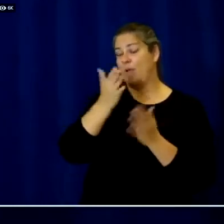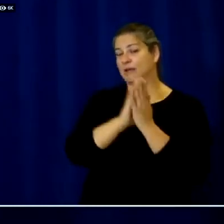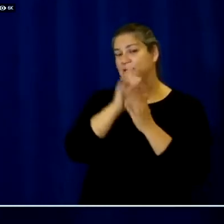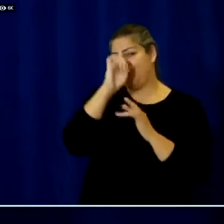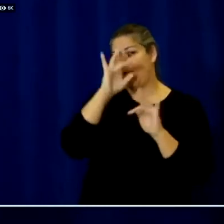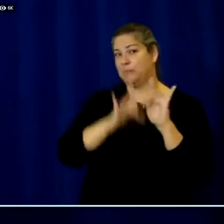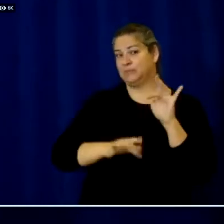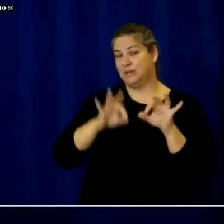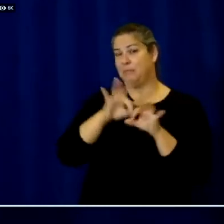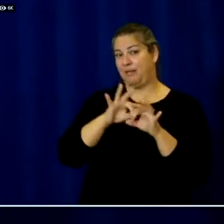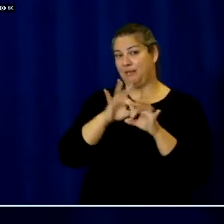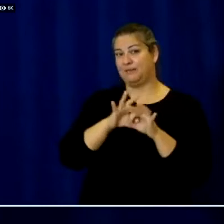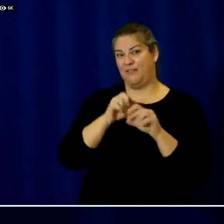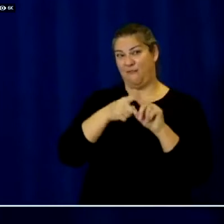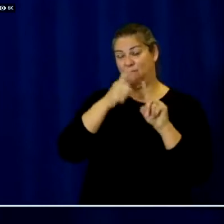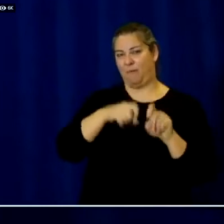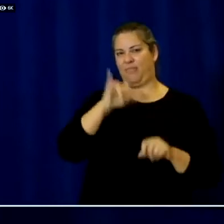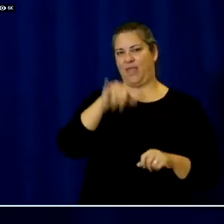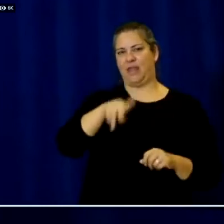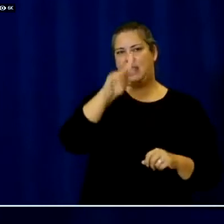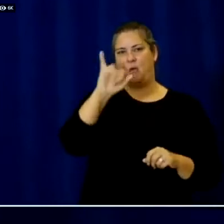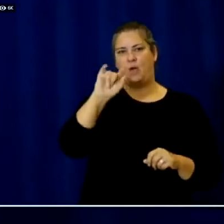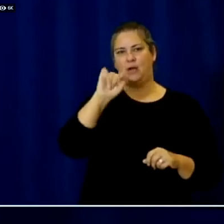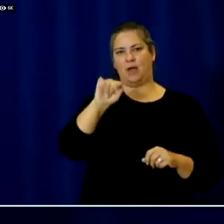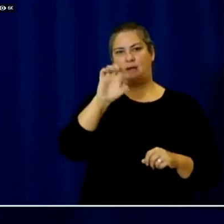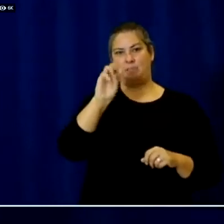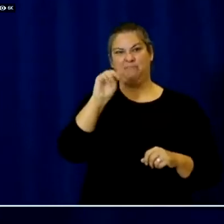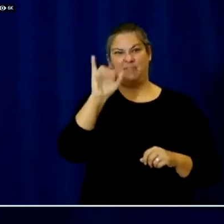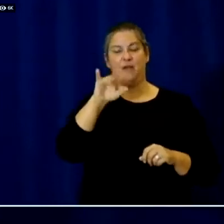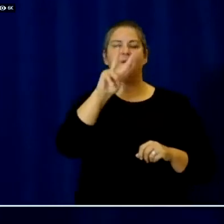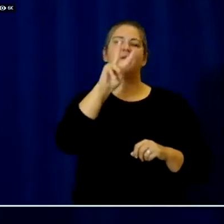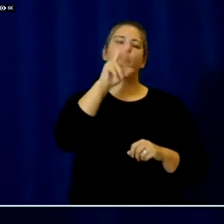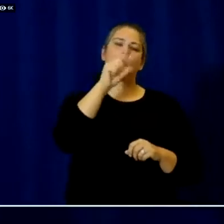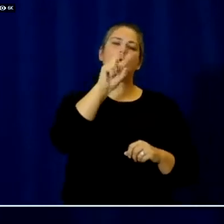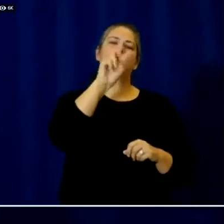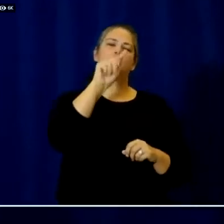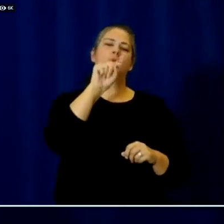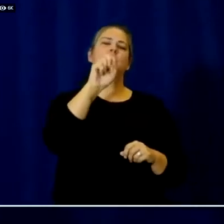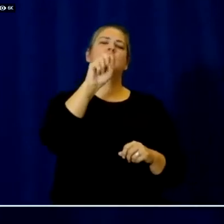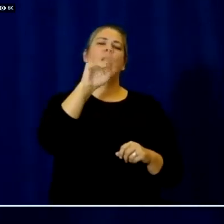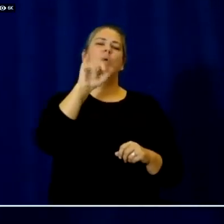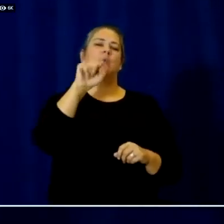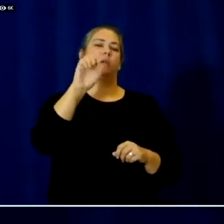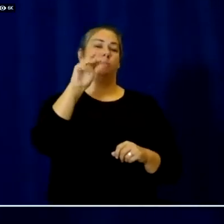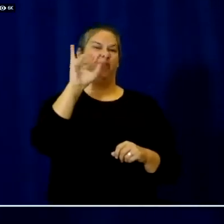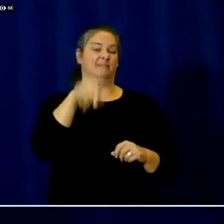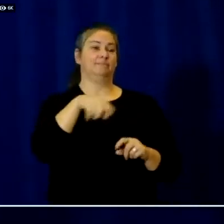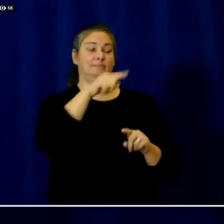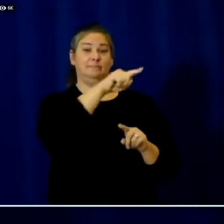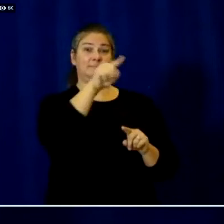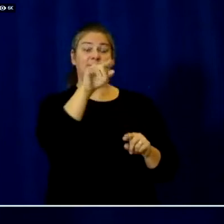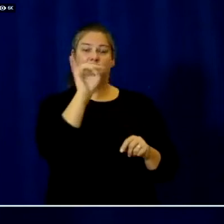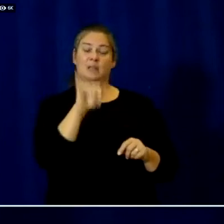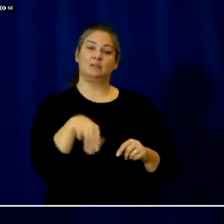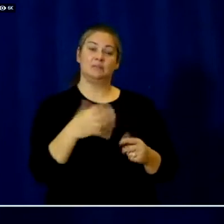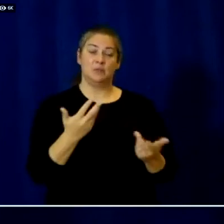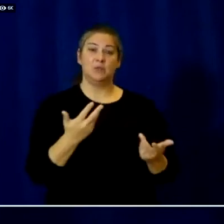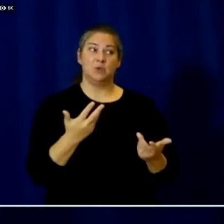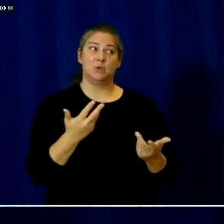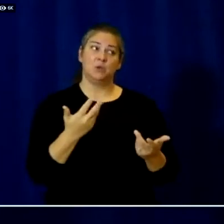vote k y dot com. That is not every request that has been received. Some people just called the clerk, but that's a pretty small number. Eso I'd